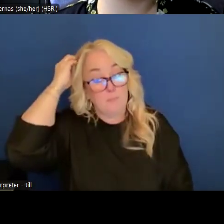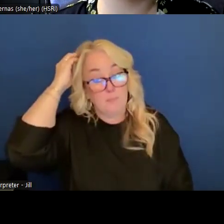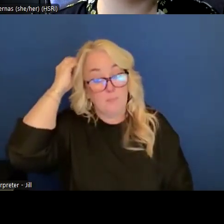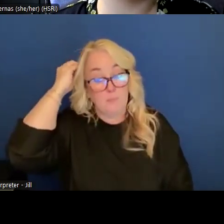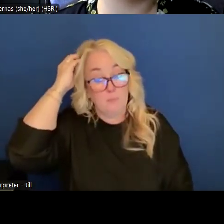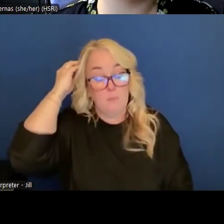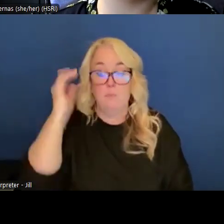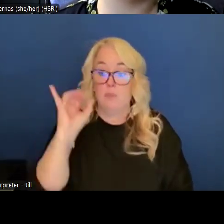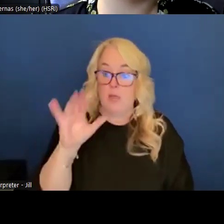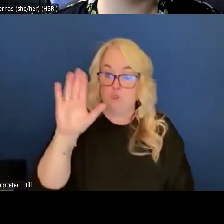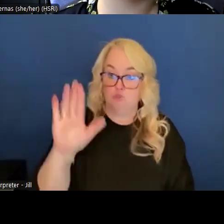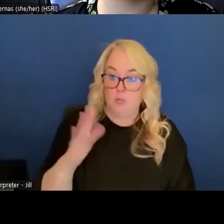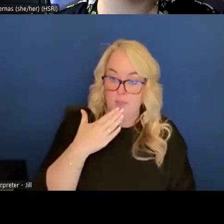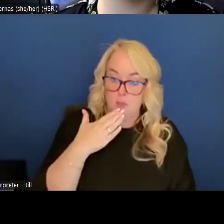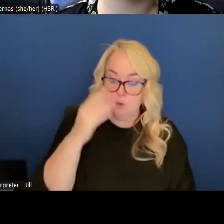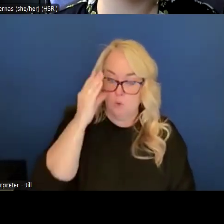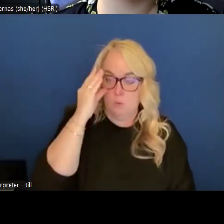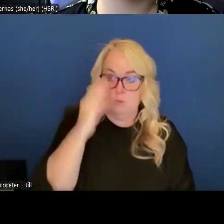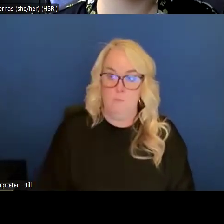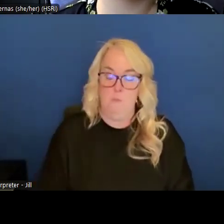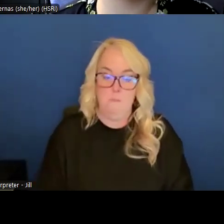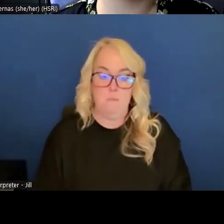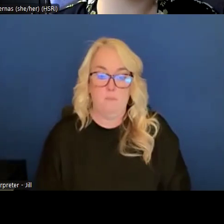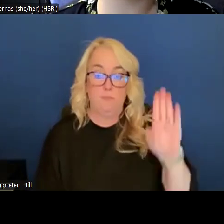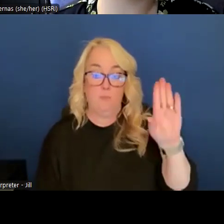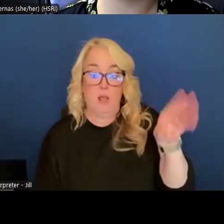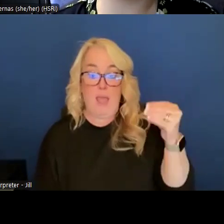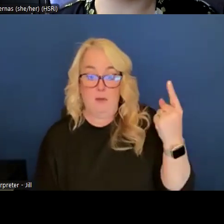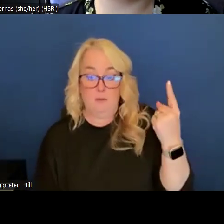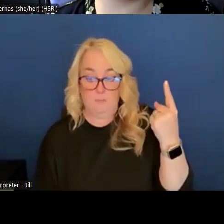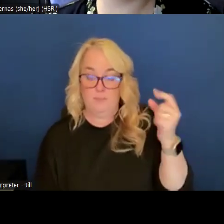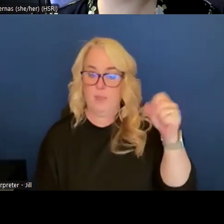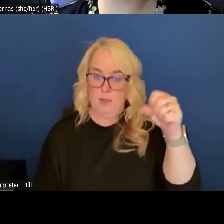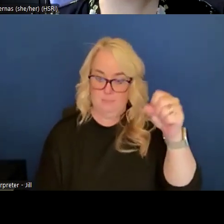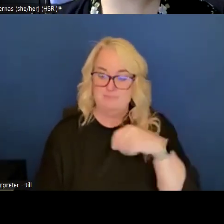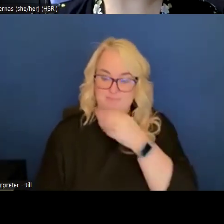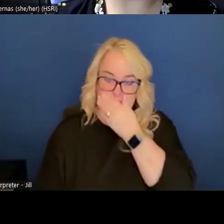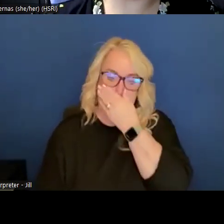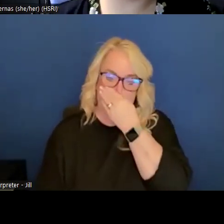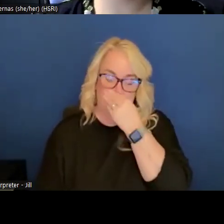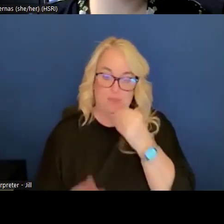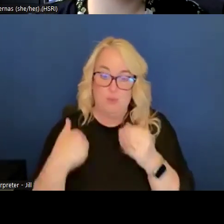Laura Bernas: That's great. Thanks, everyone. Kate Brady: Can I add to that, Laura? Since we've jumped to